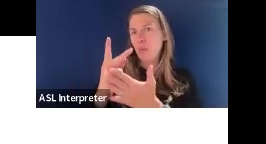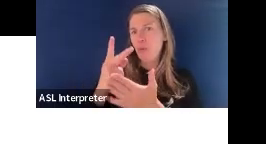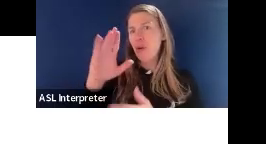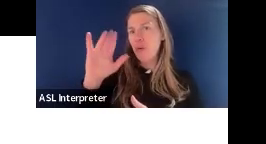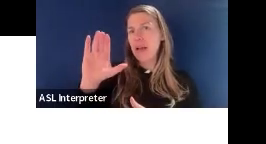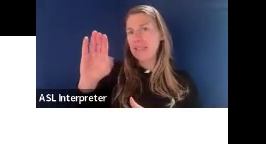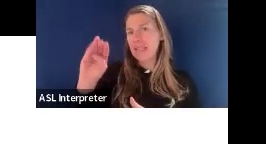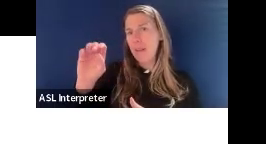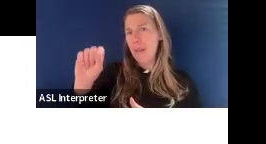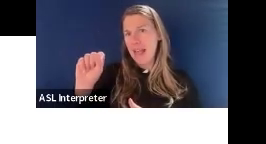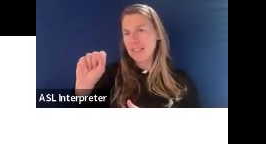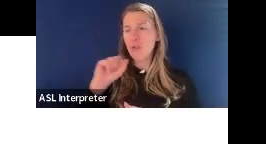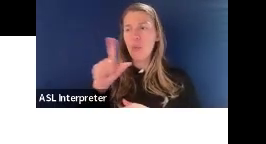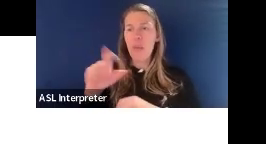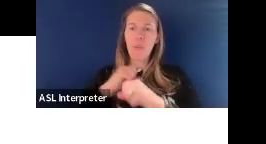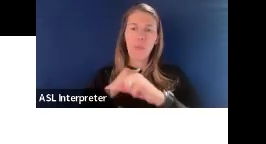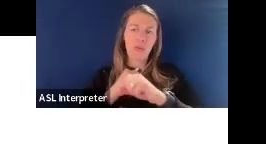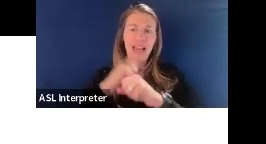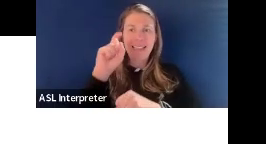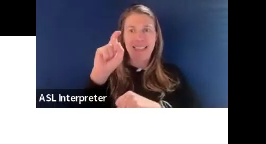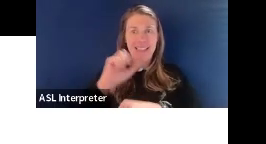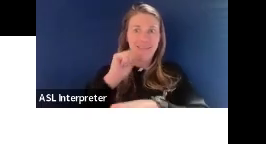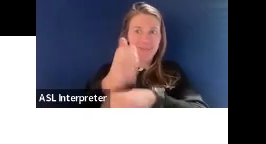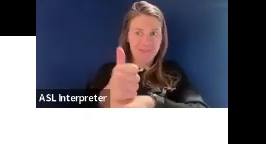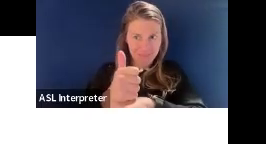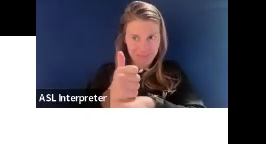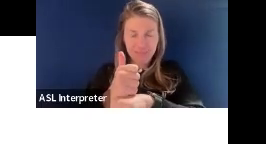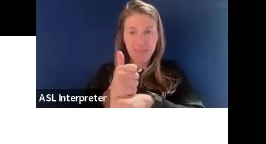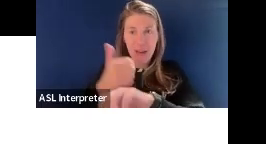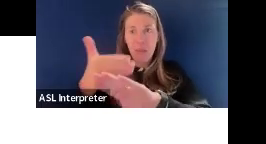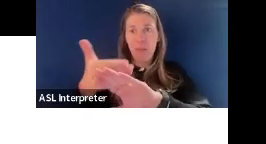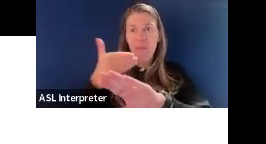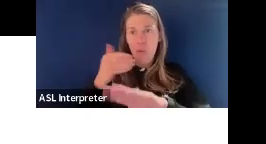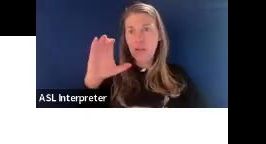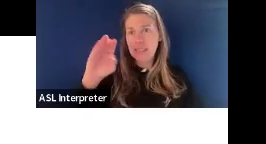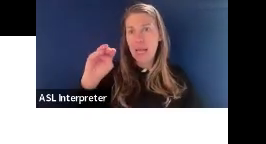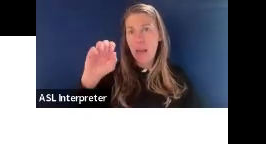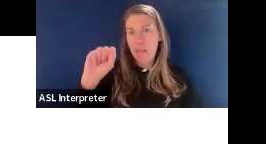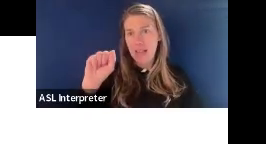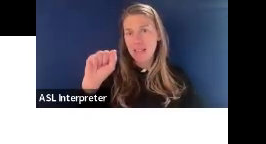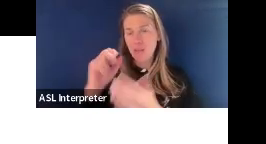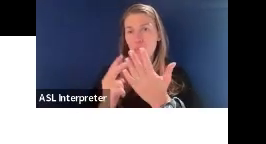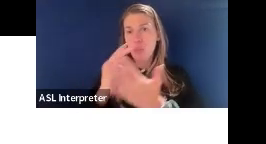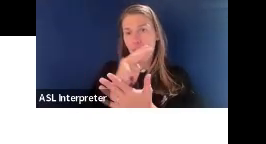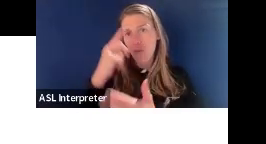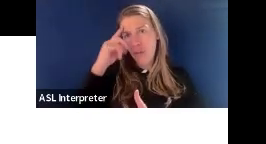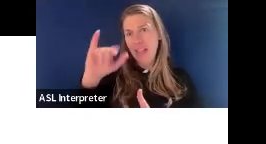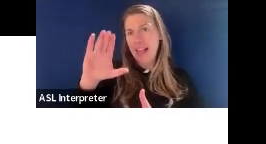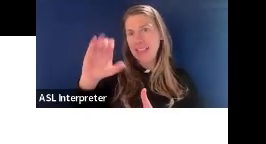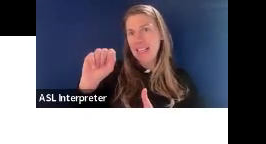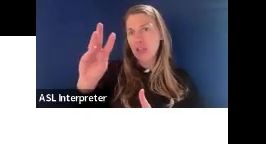So these protections need to be in place before CMS reviews for that CSW to get approved.